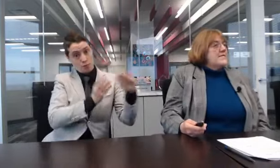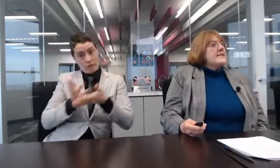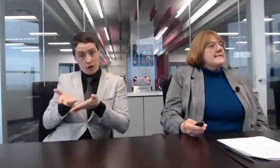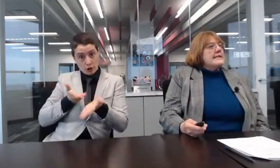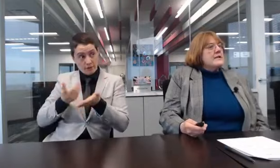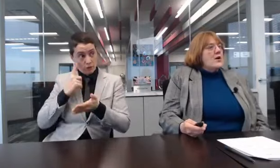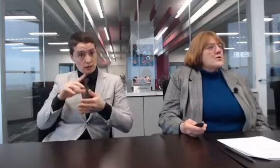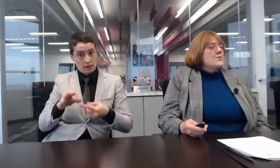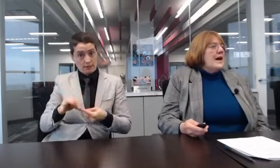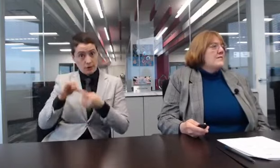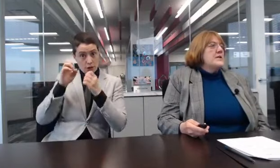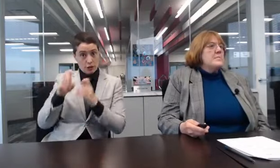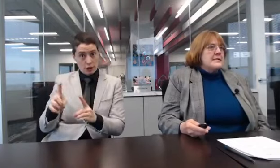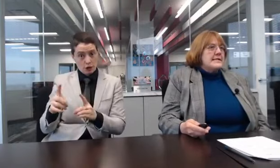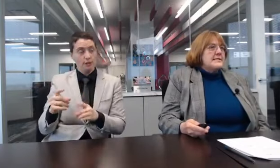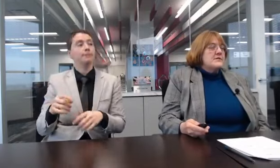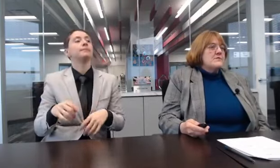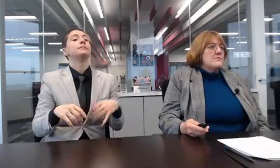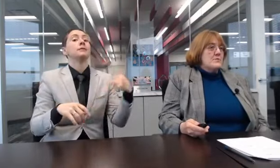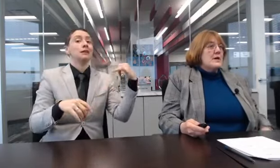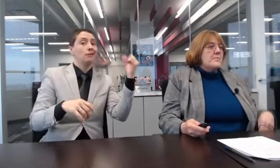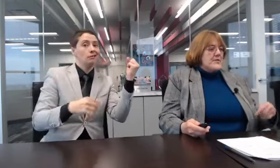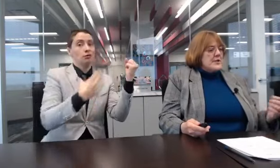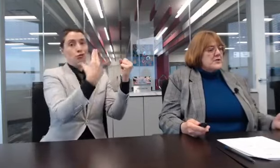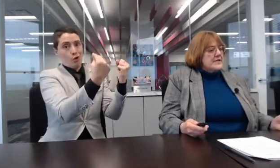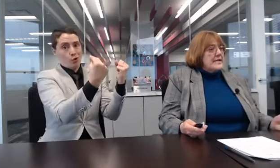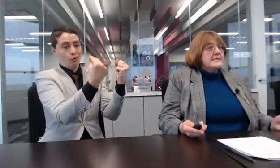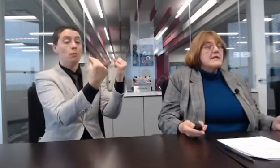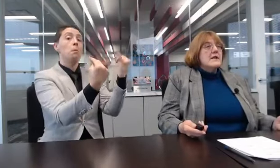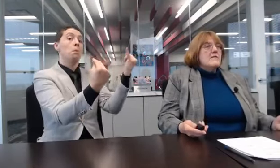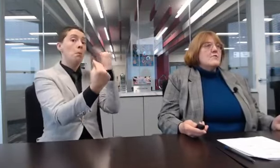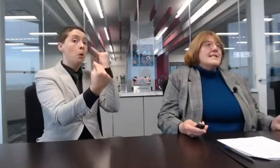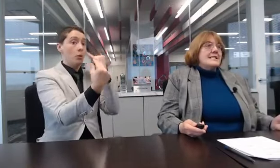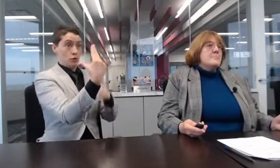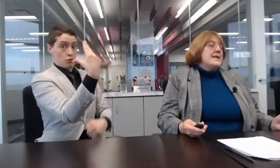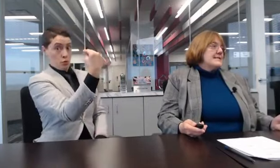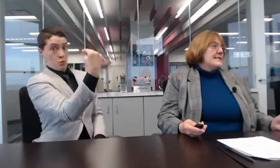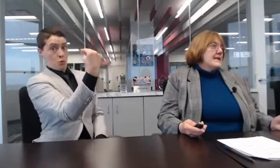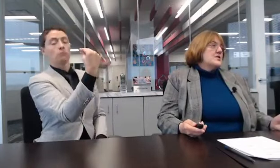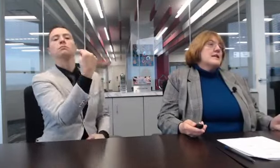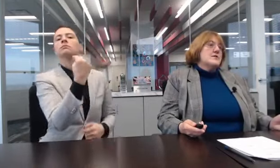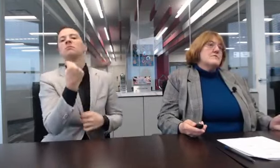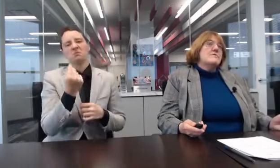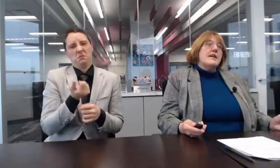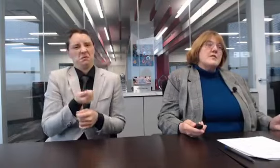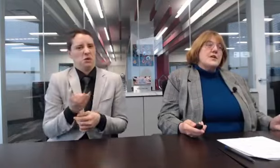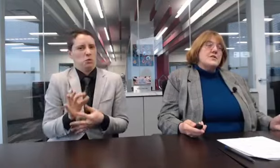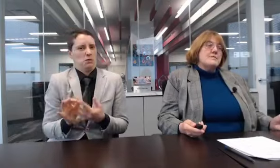If they say no, you have the ability to do a couple things. You can ask for an independent educational evaluation